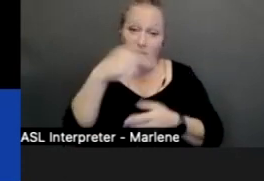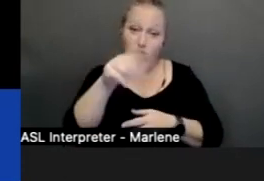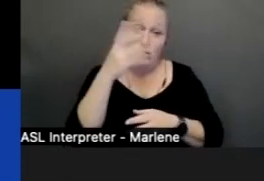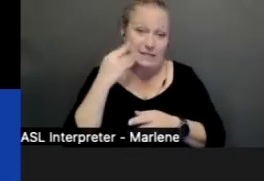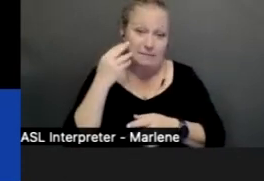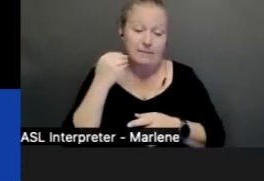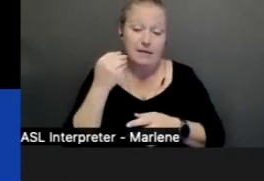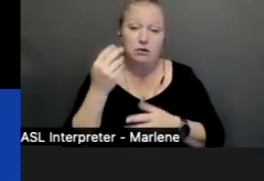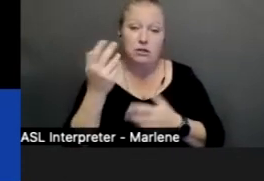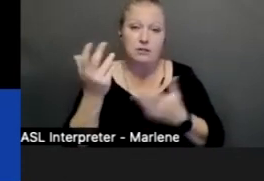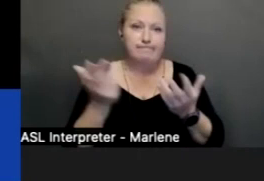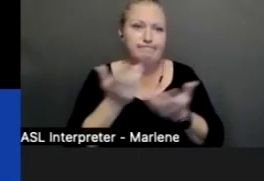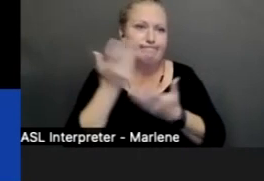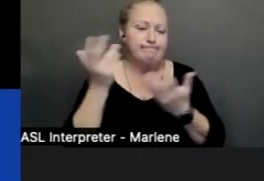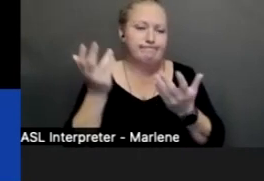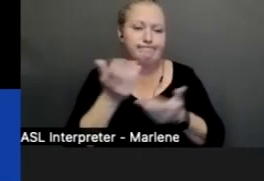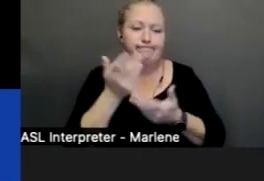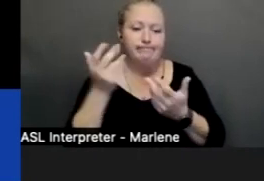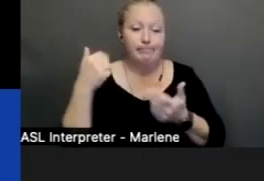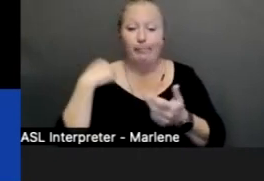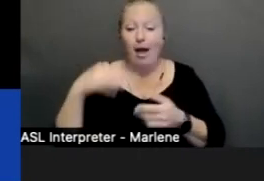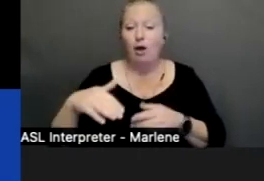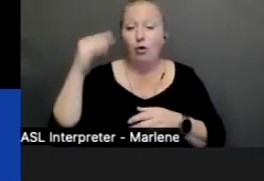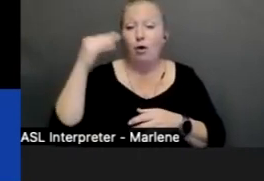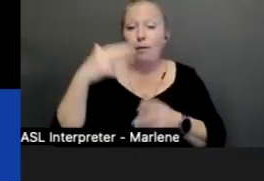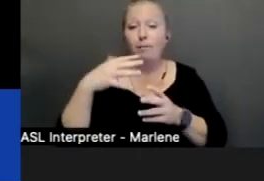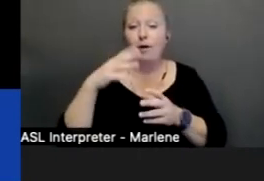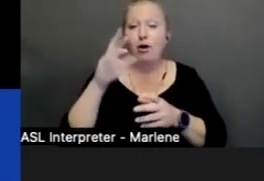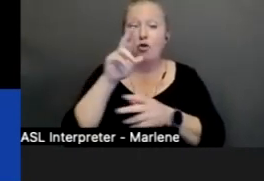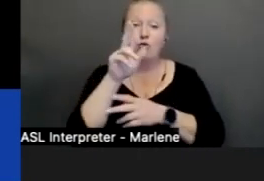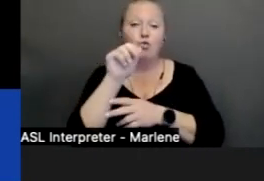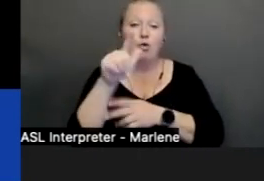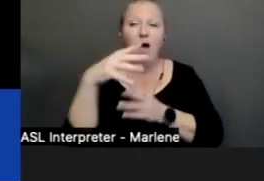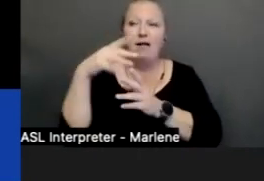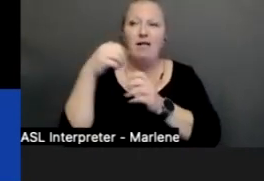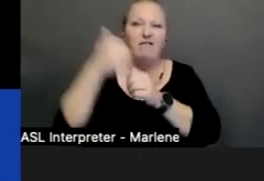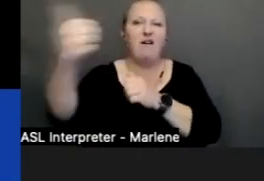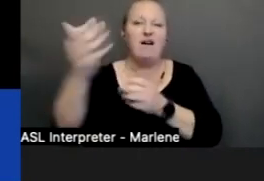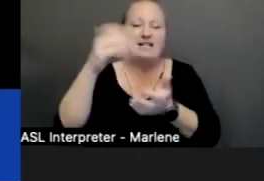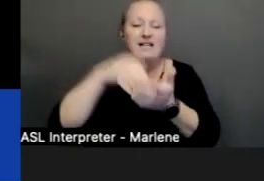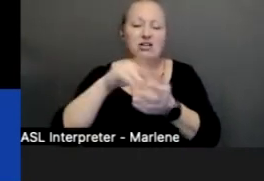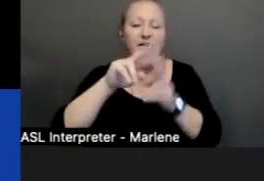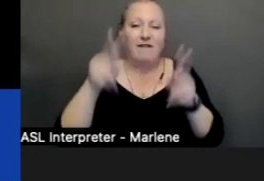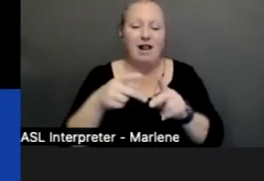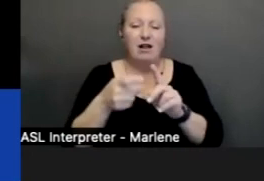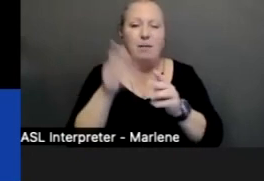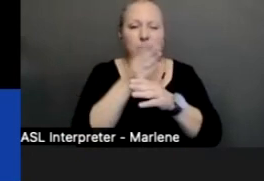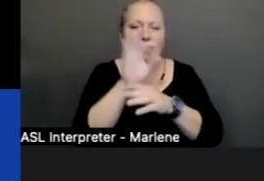a a just maybe I I grew up in the rural Central Valley between Fresno and Visalia off 99 so